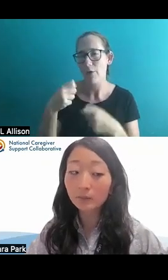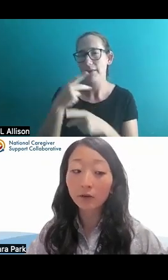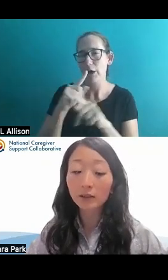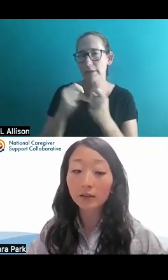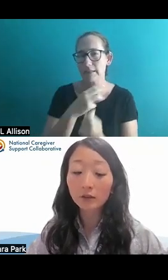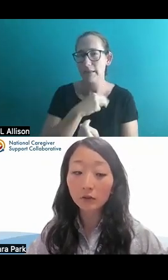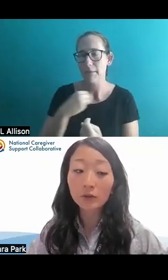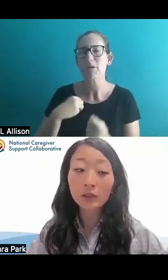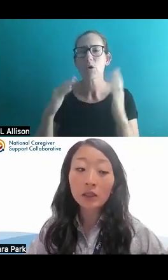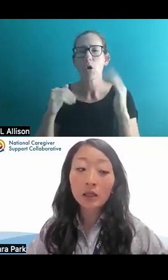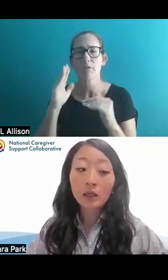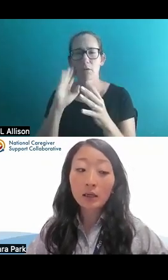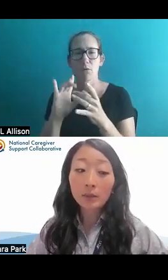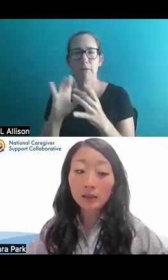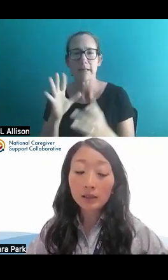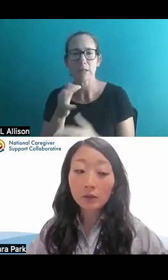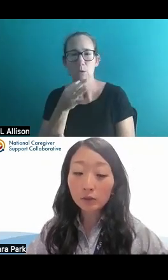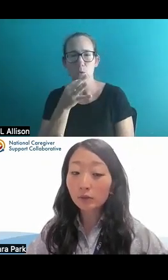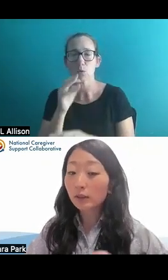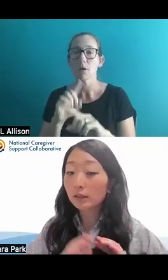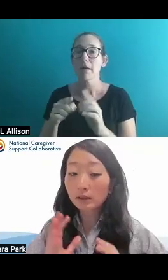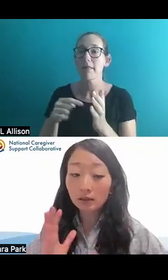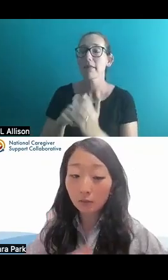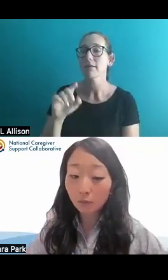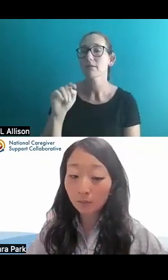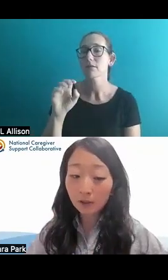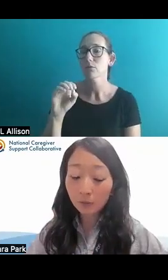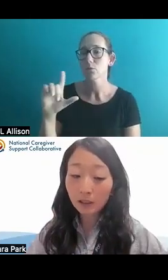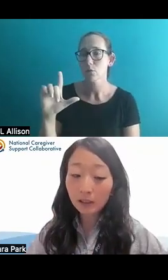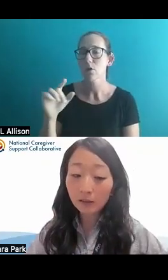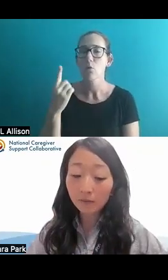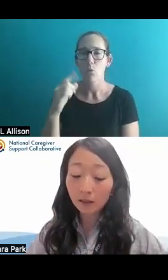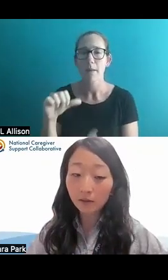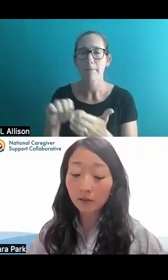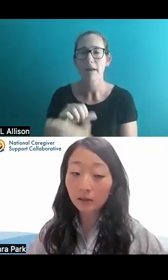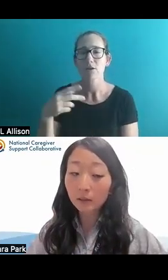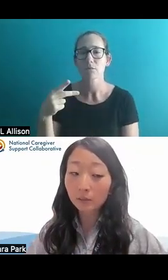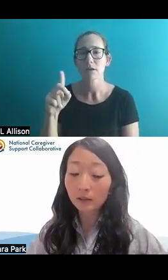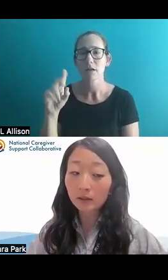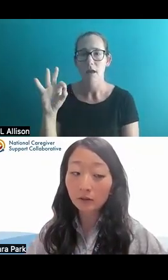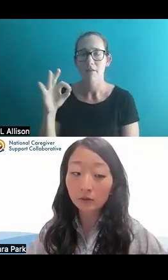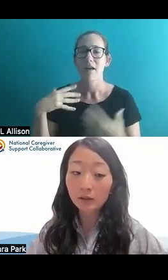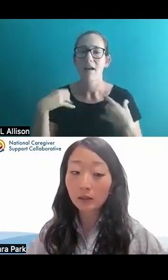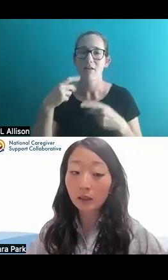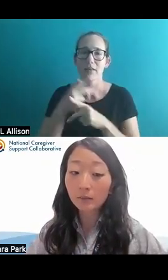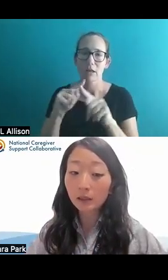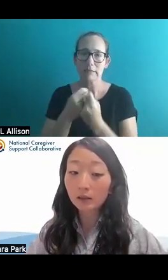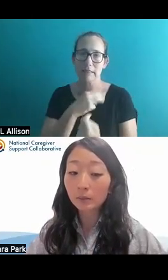microsite soon. But this tool is a one-page PDF that healthcare team members can use in terms of